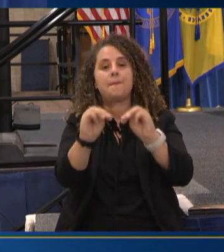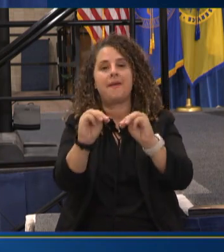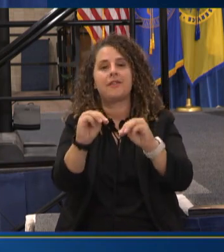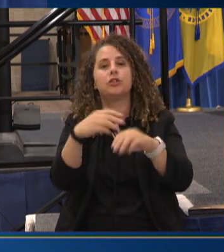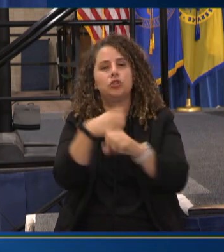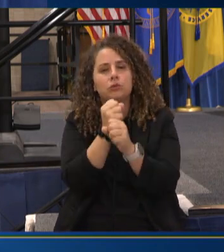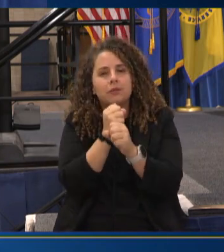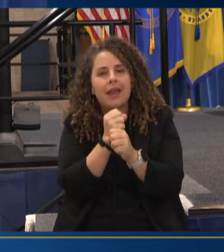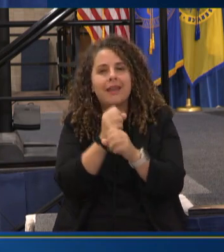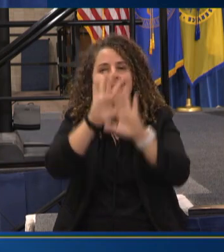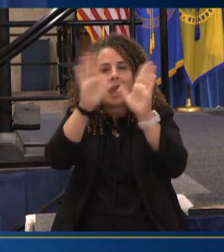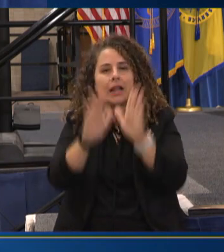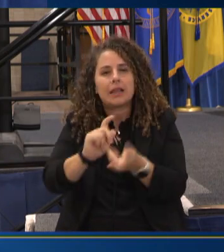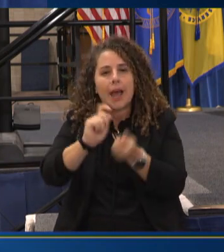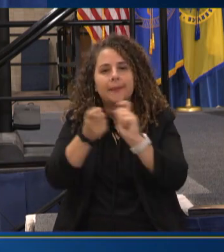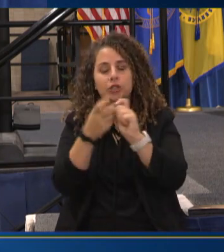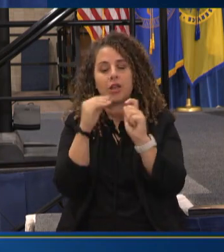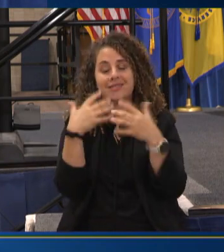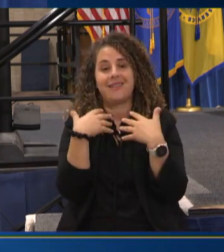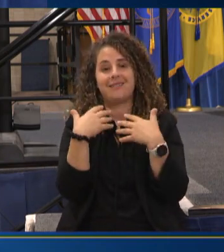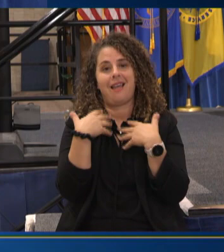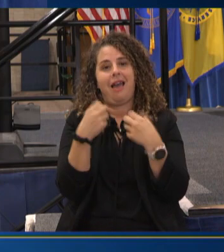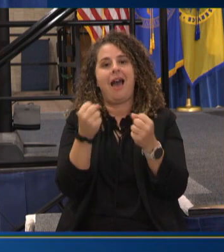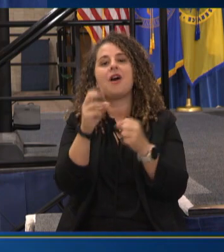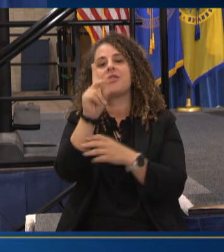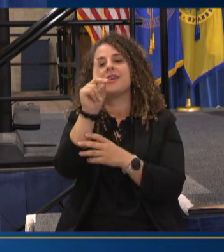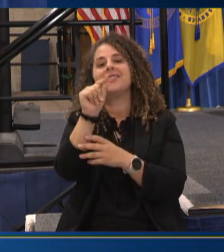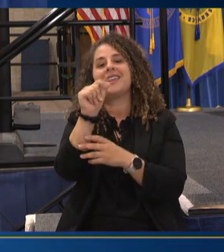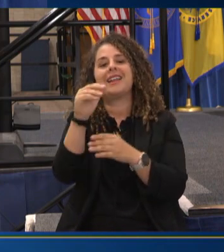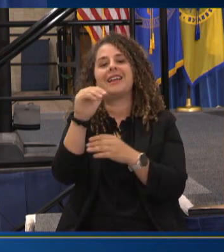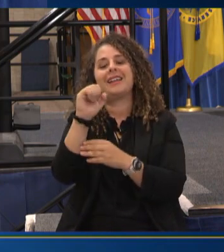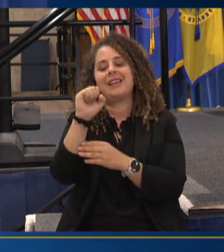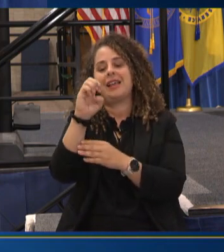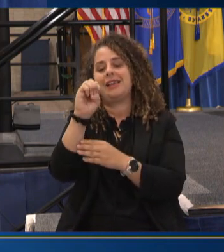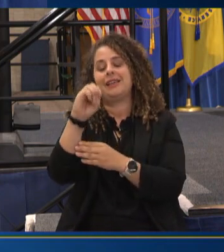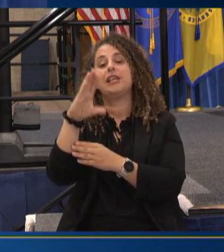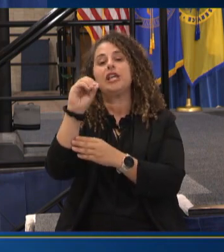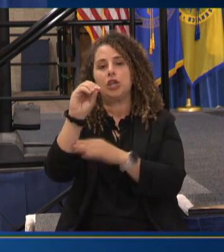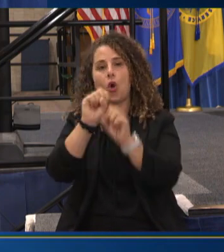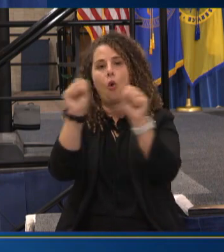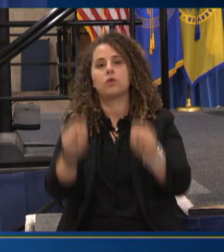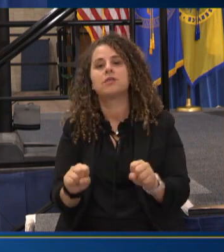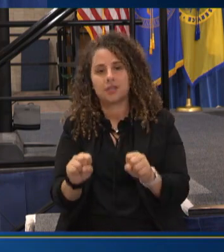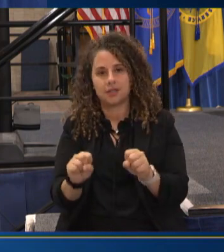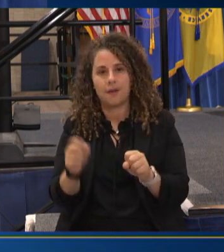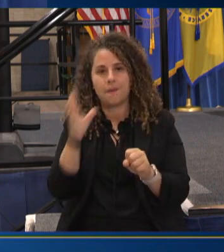climate change and health data ecosystem that can explore potential relationships